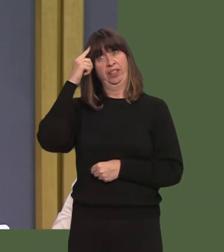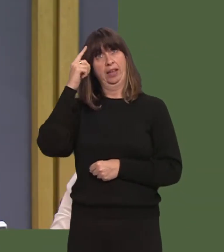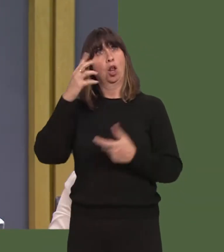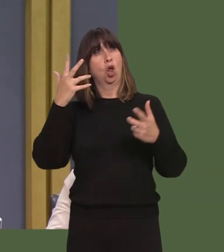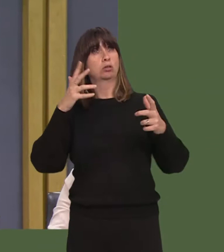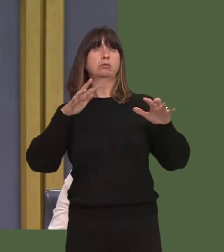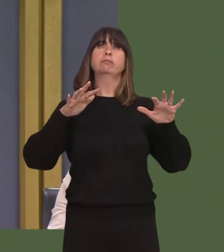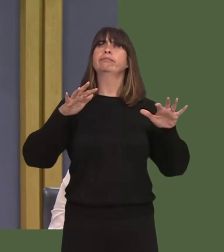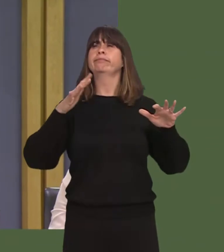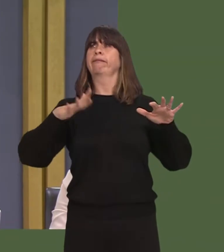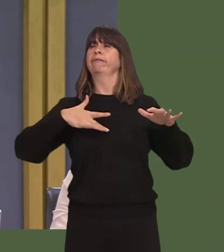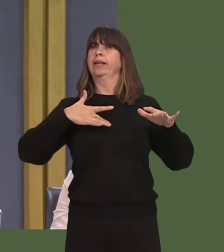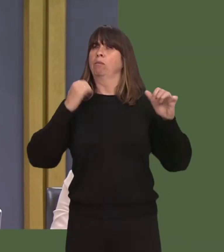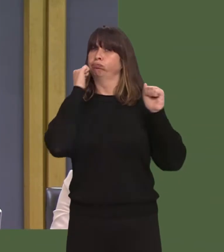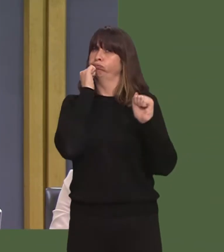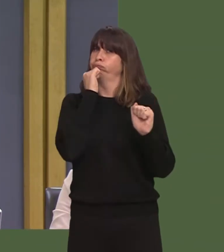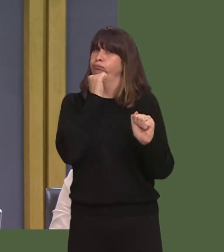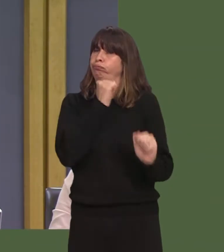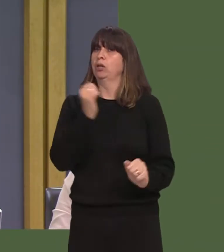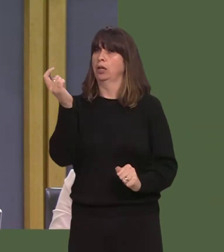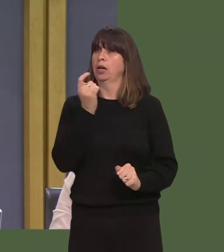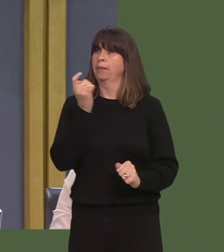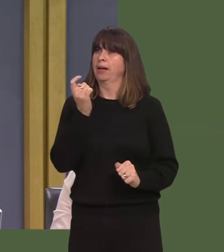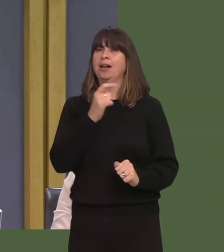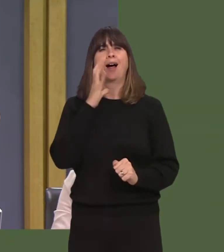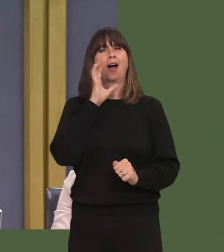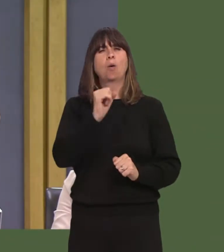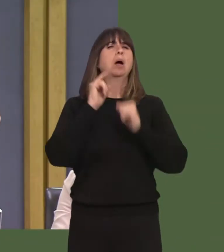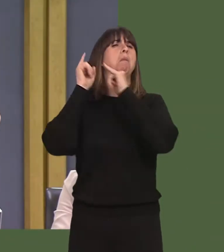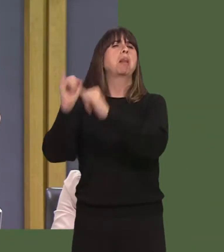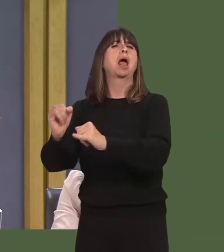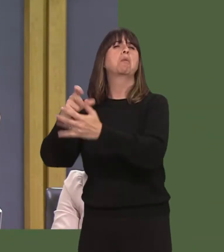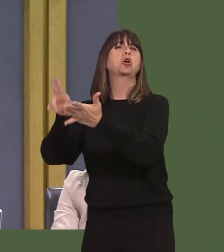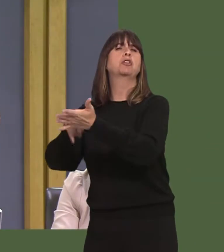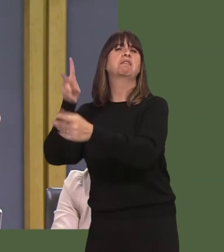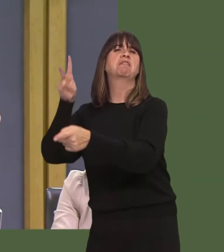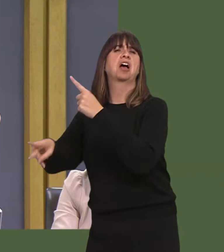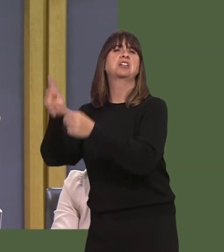You never seem to answer questions, and always blame it on Tory austerity.